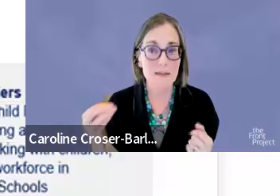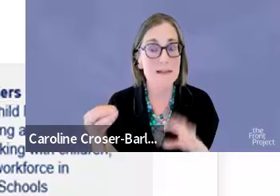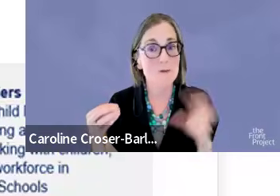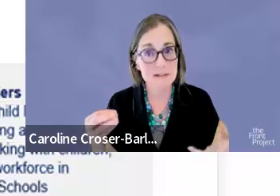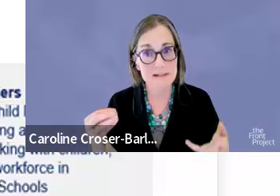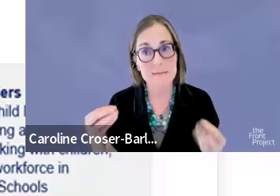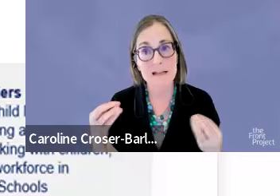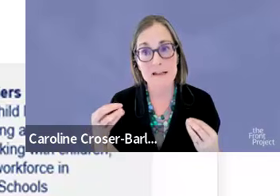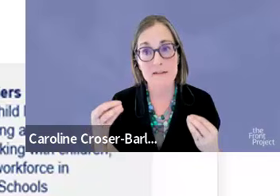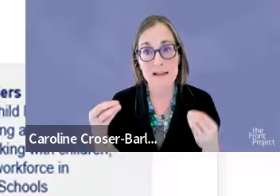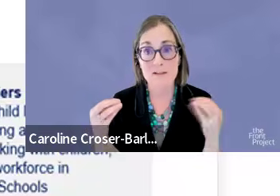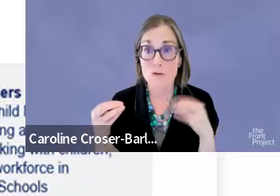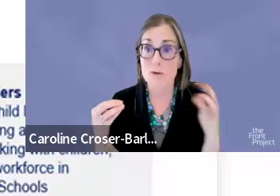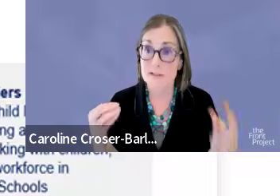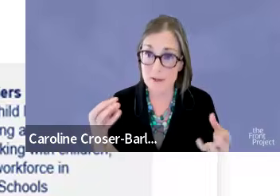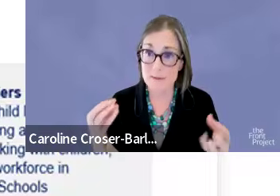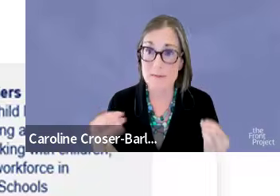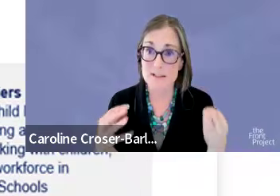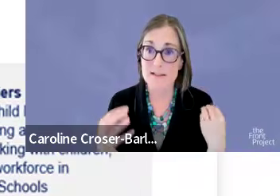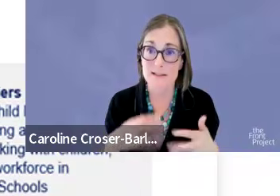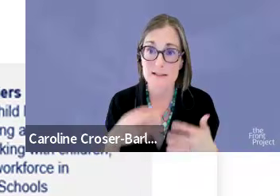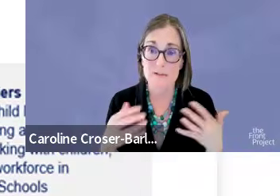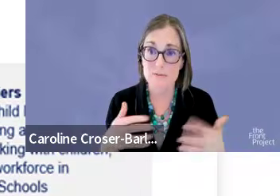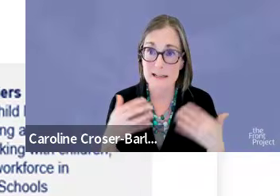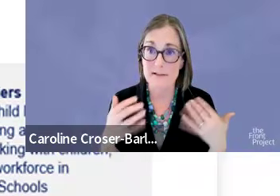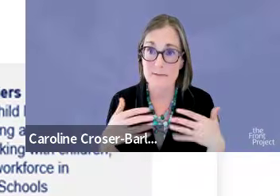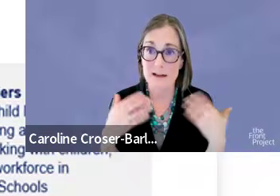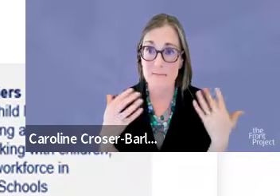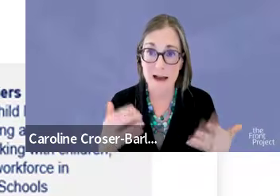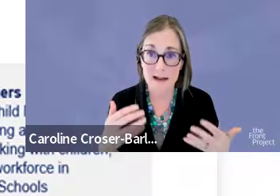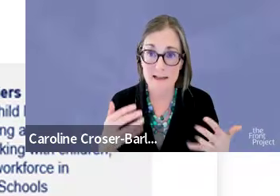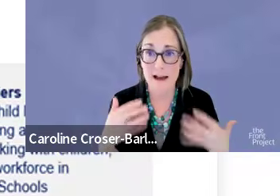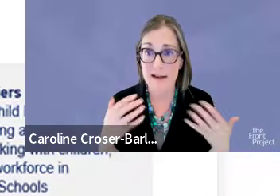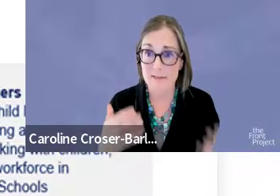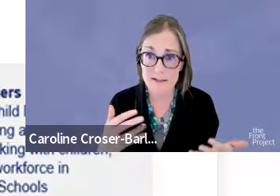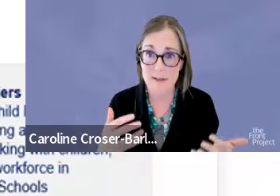and then there's autism in the northern suburbs, which is the, sort of really - the hard of luck